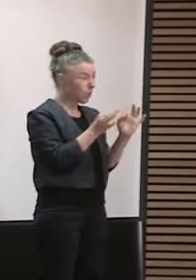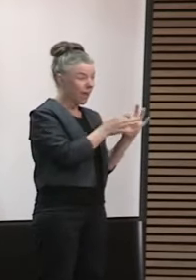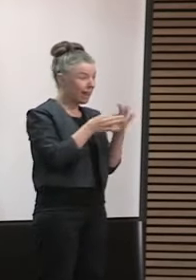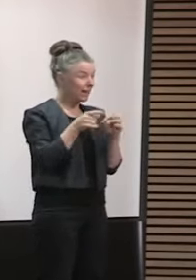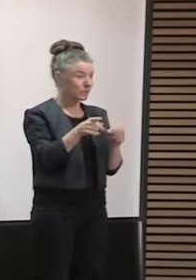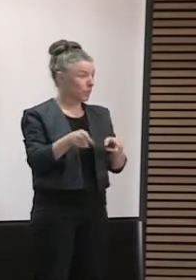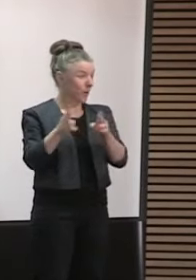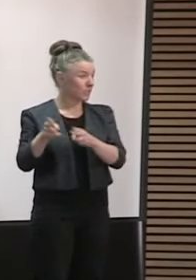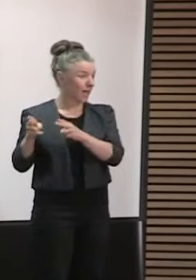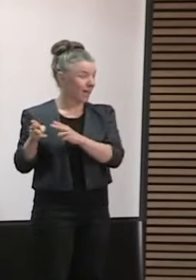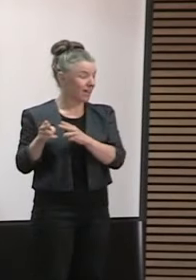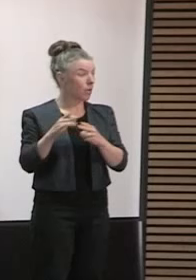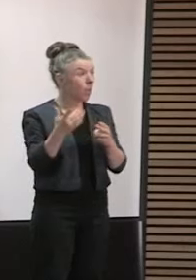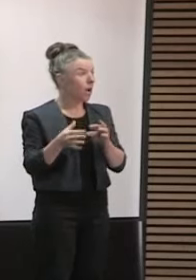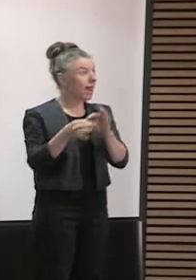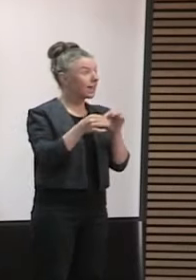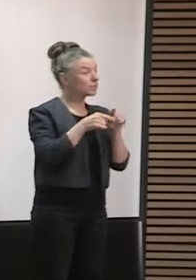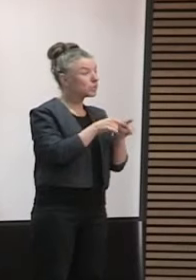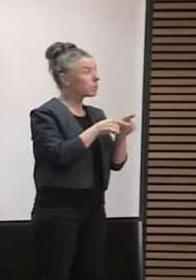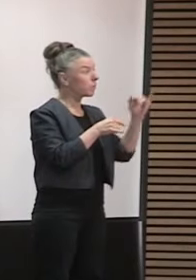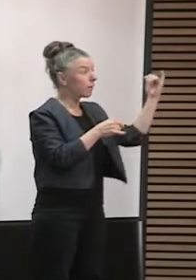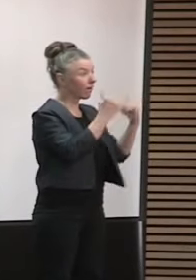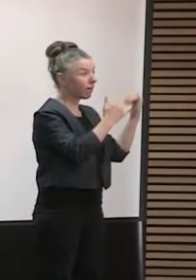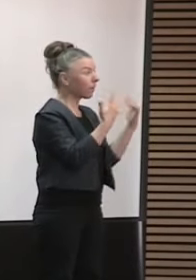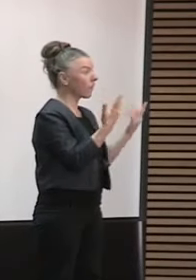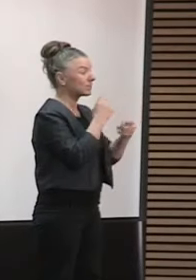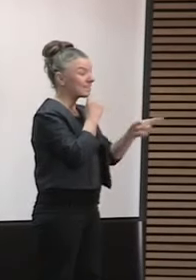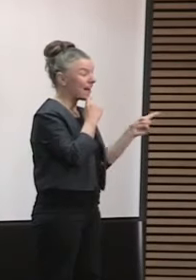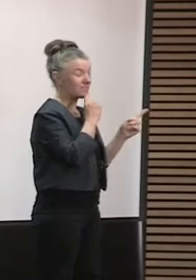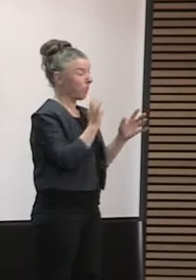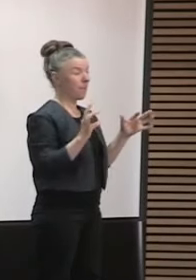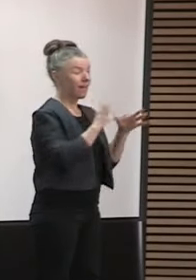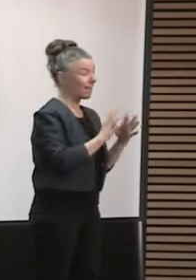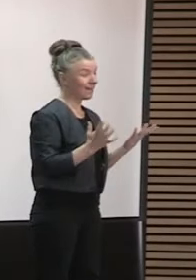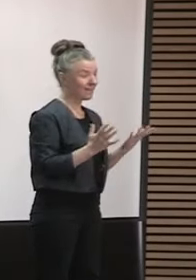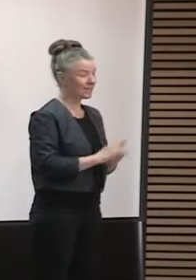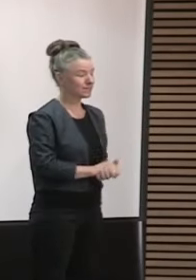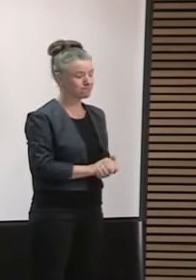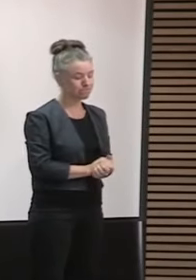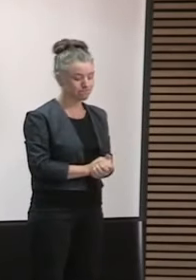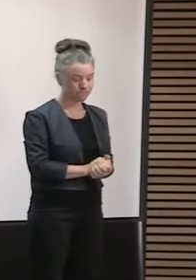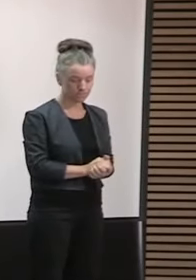30s totive days. During the period in July leading to the Auckland outbreak this had